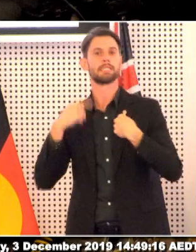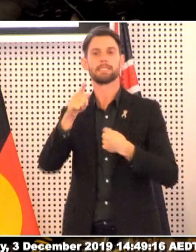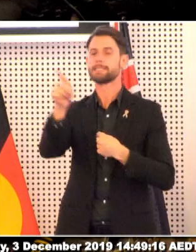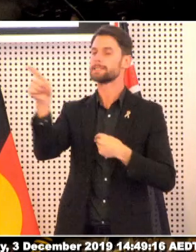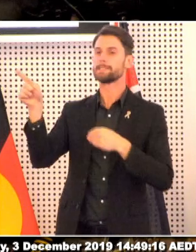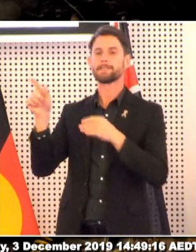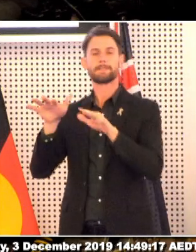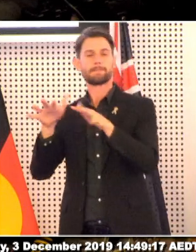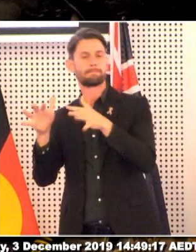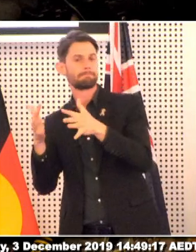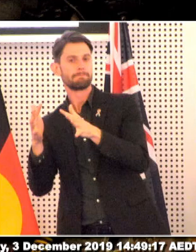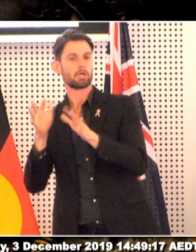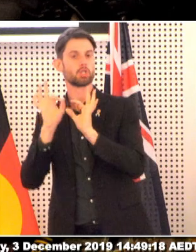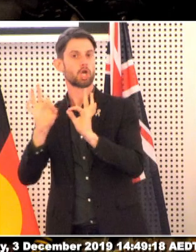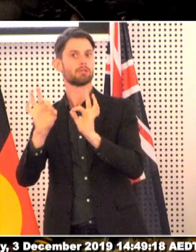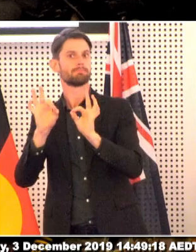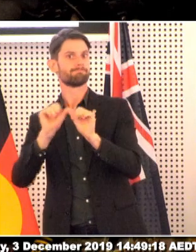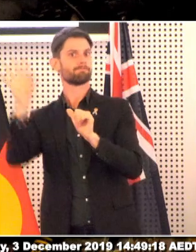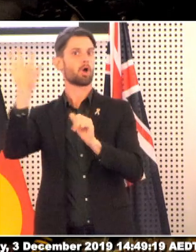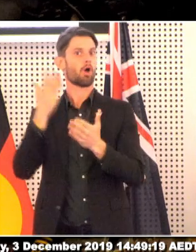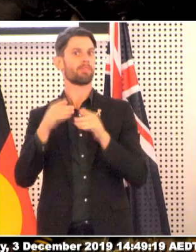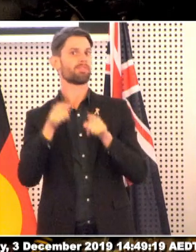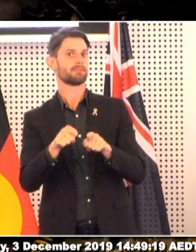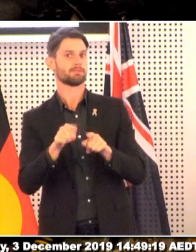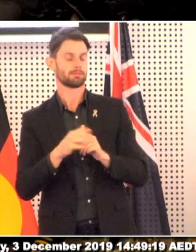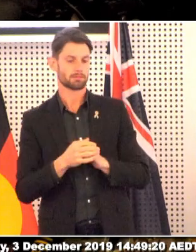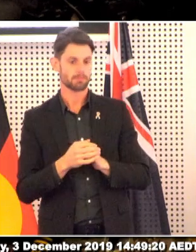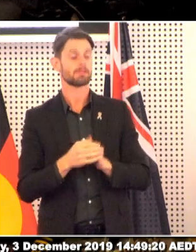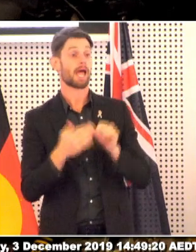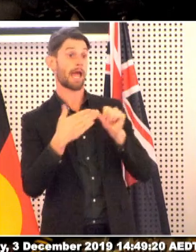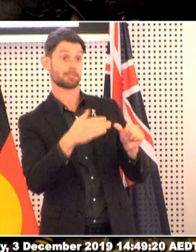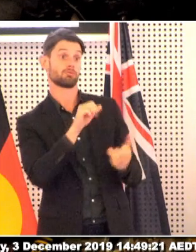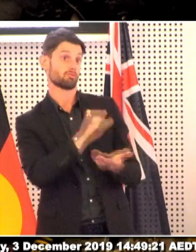No, I don’t believe so. - might also stretch to the private sector. All right, I want to change course a little bit.